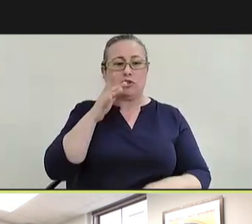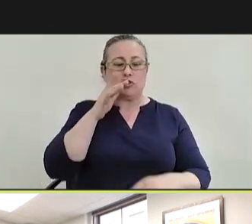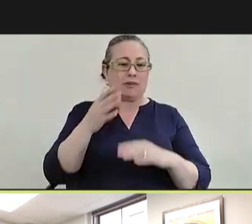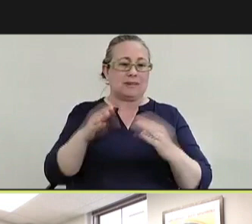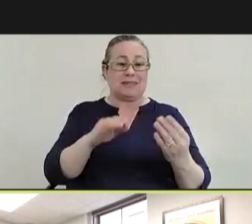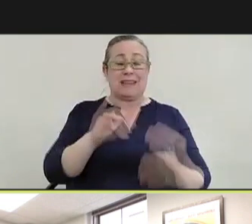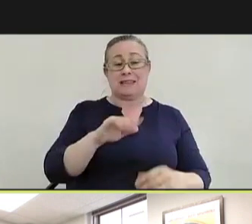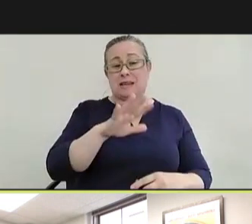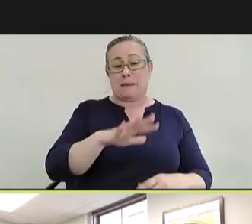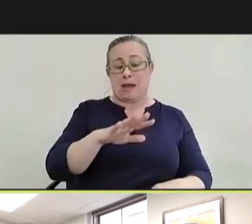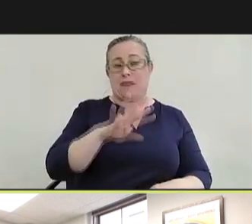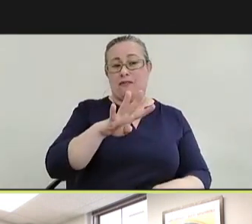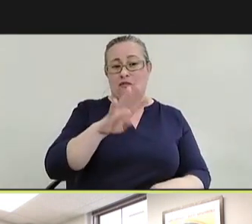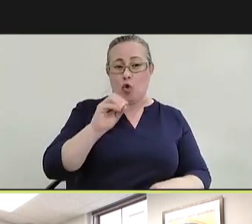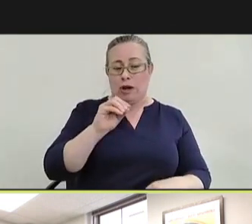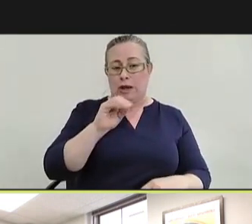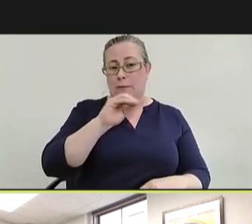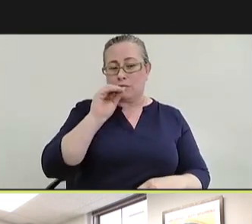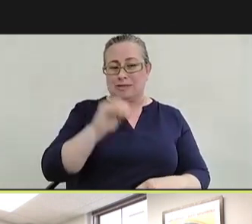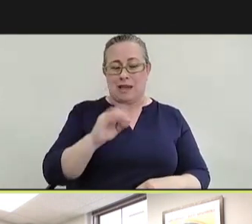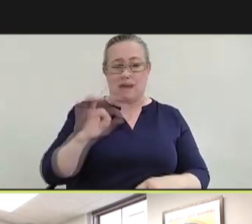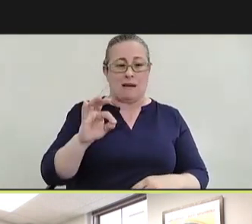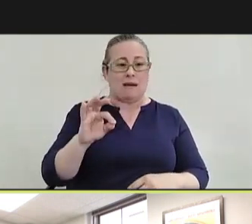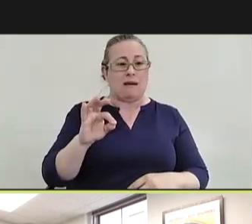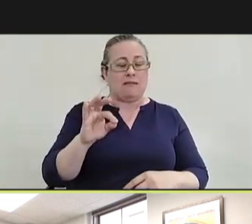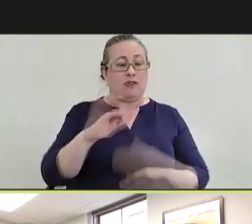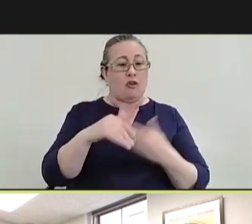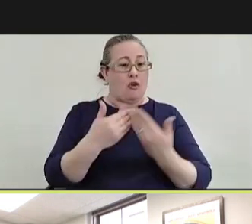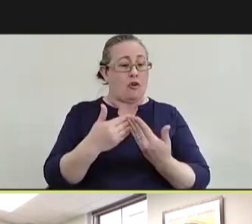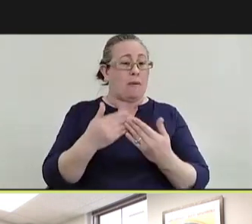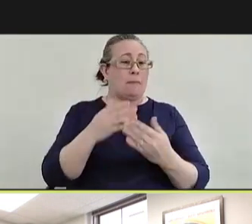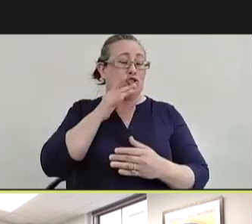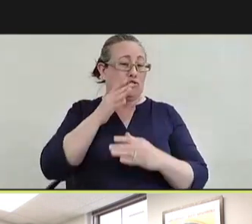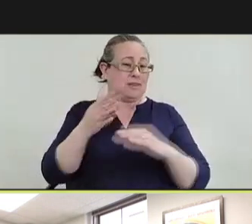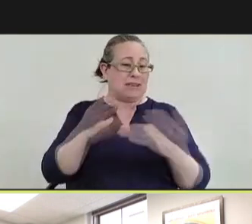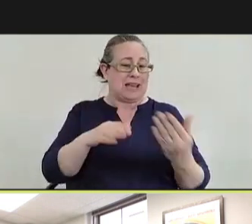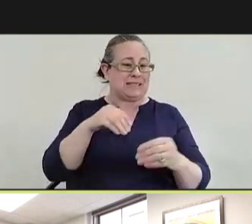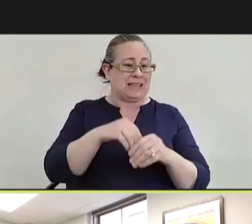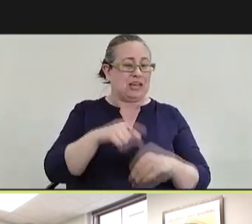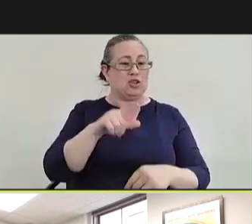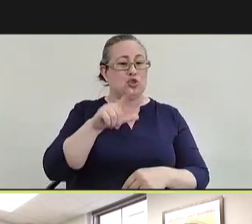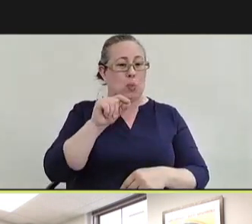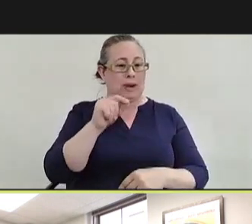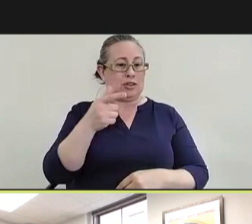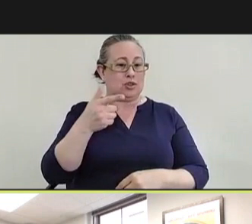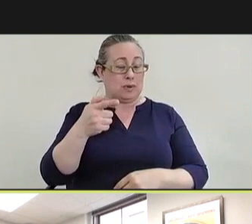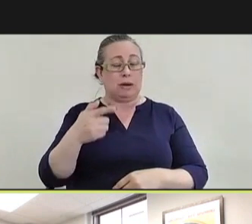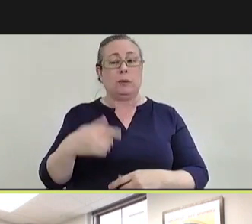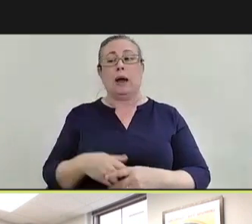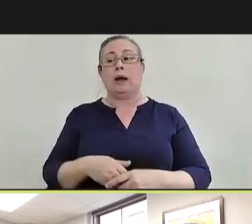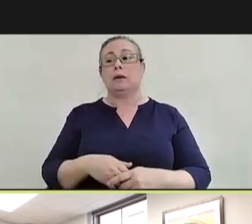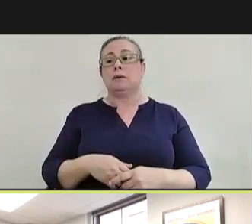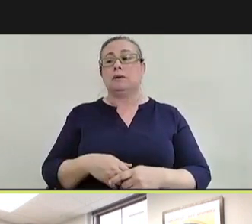the maternal deaths in the year 2021. Maternal mortality reviews usually done state by state,